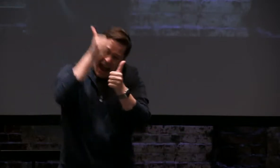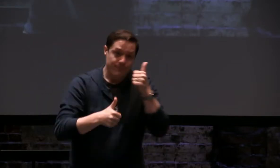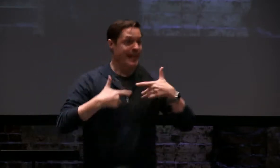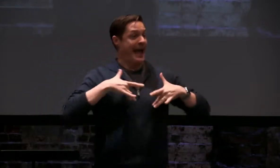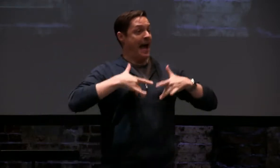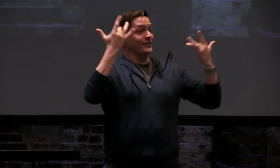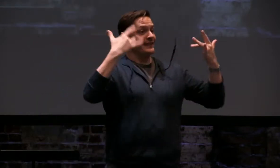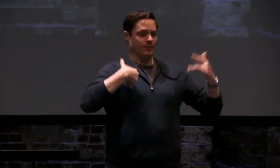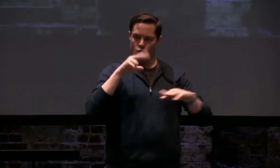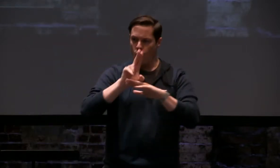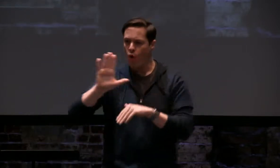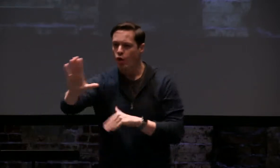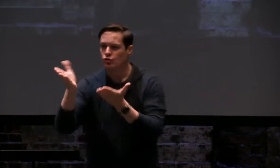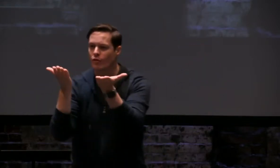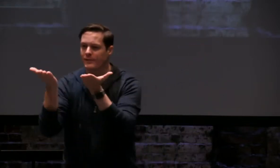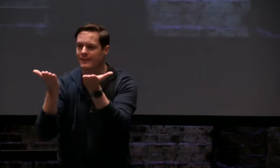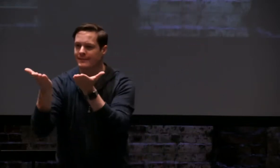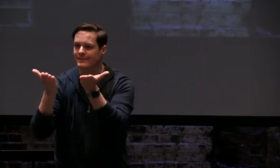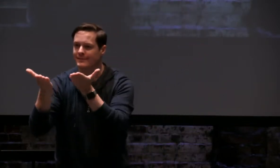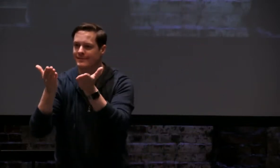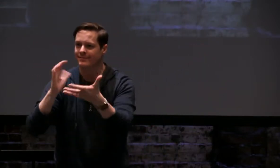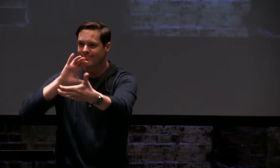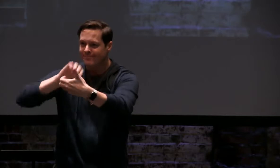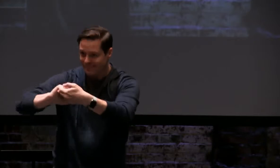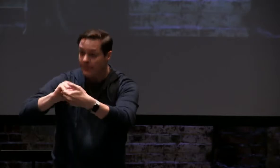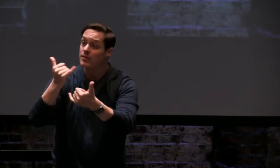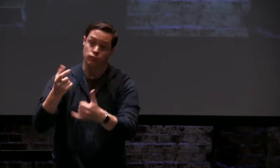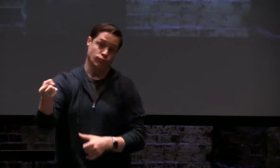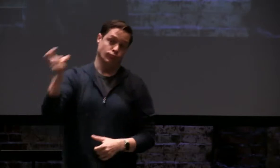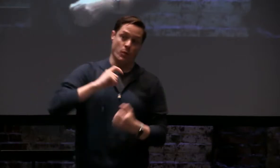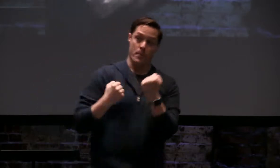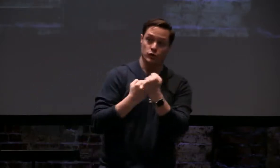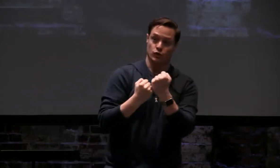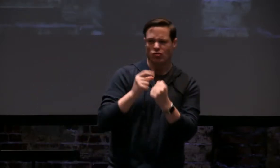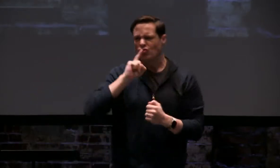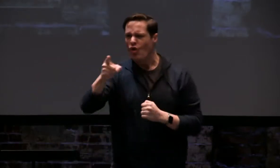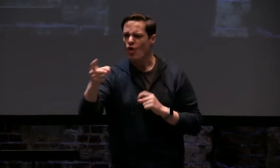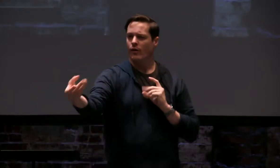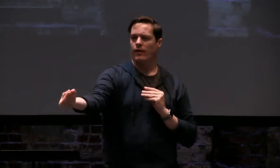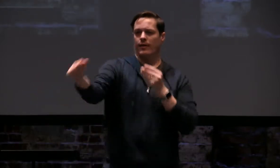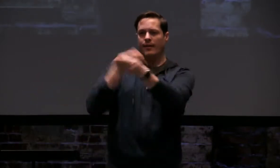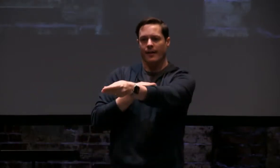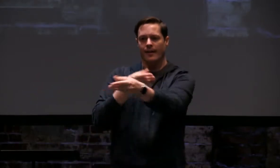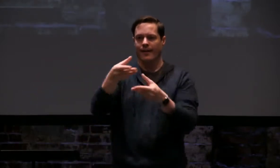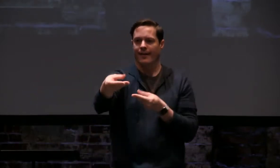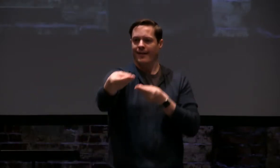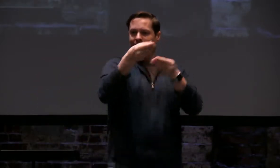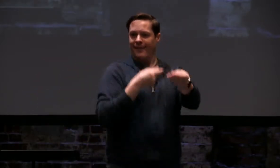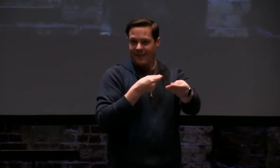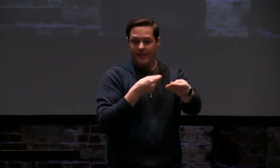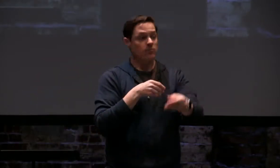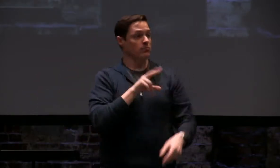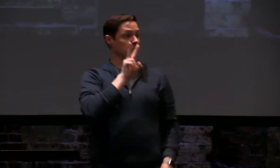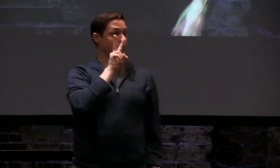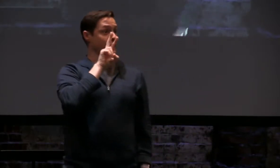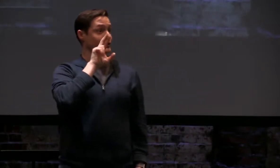whether it be in hospitality services or other kinds of direct practitioner professional service provisions,